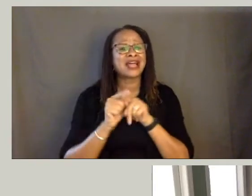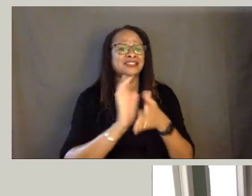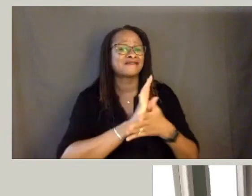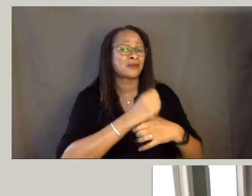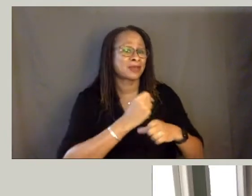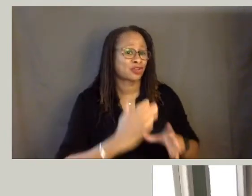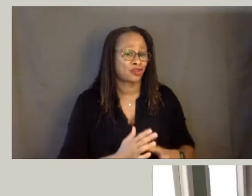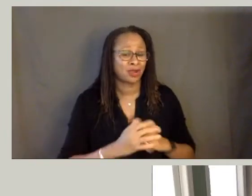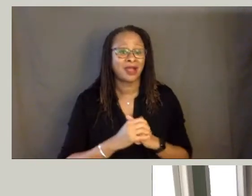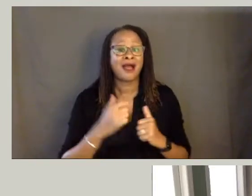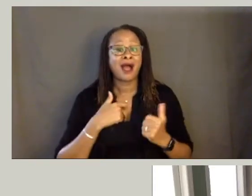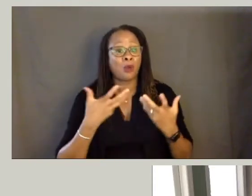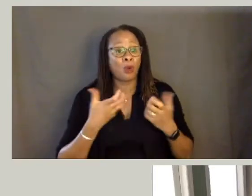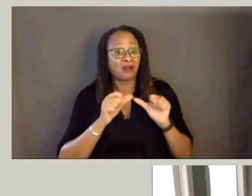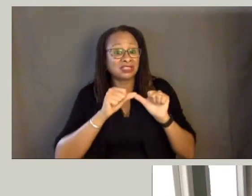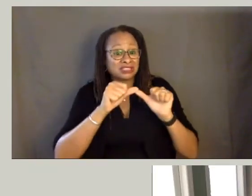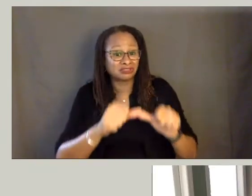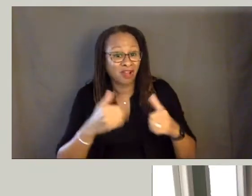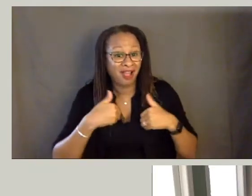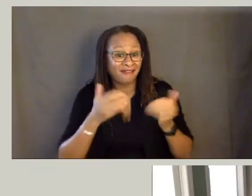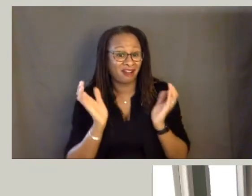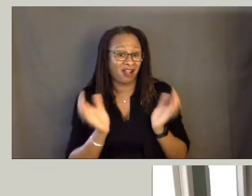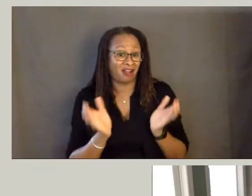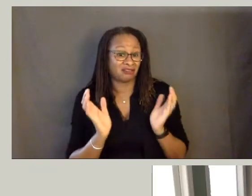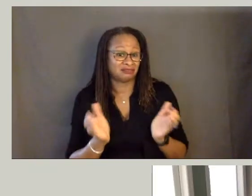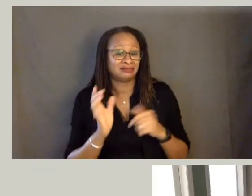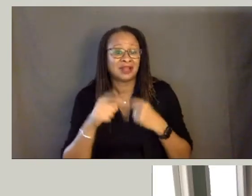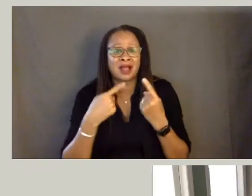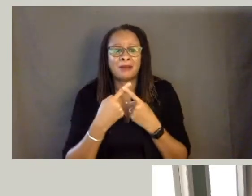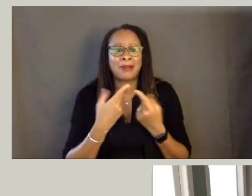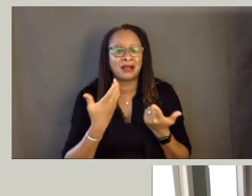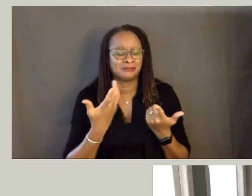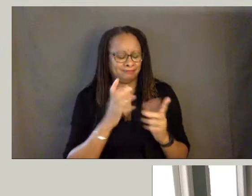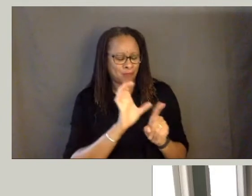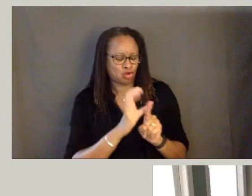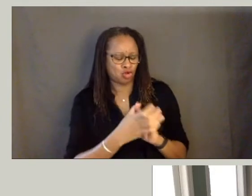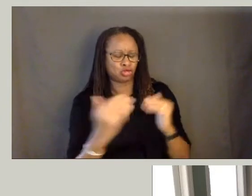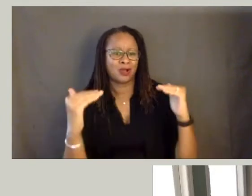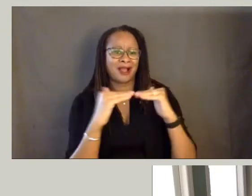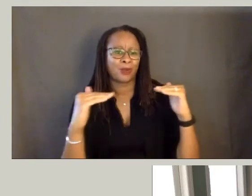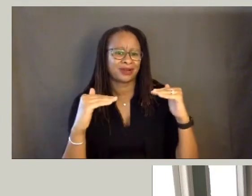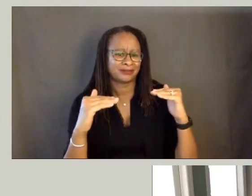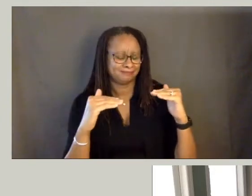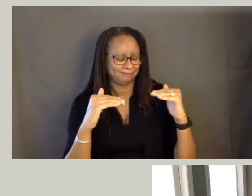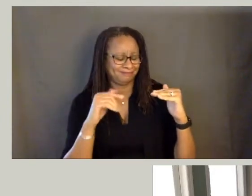Now, I wanna continue having conversations about how cultural equity can manifest